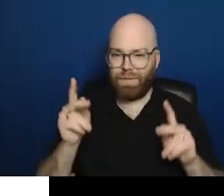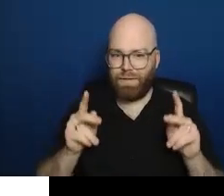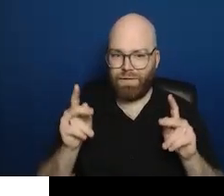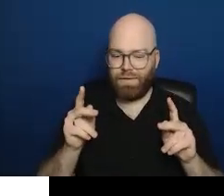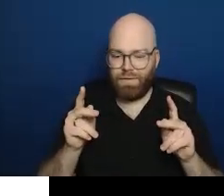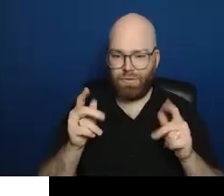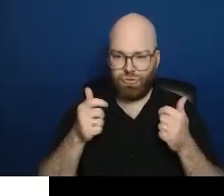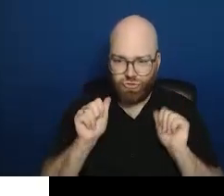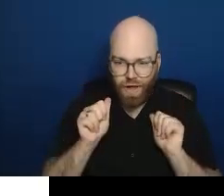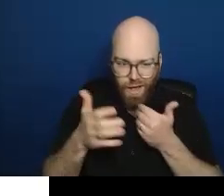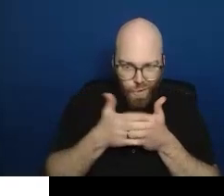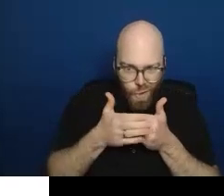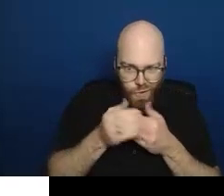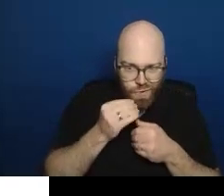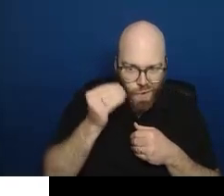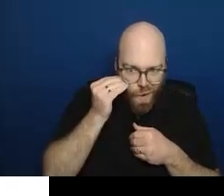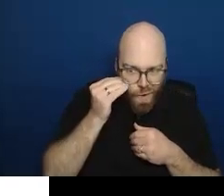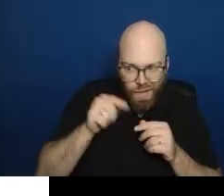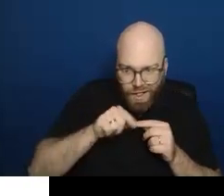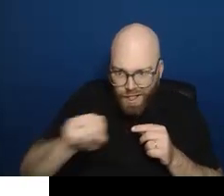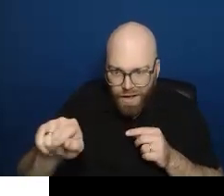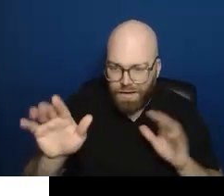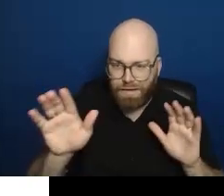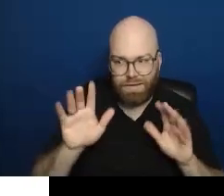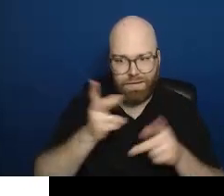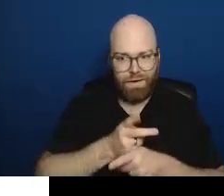Especially if CBP's patrolling our streets.